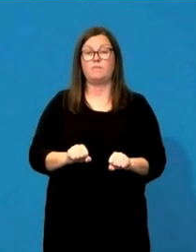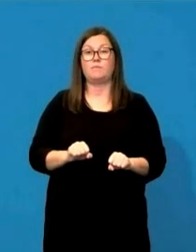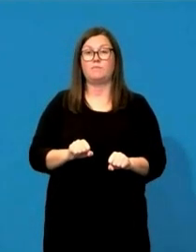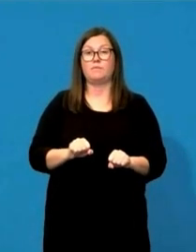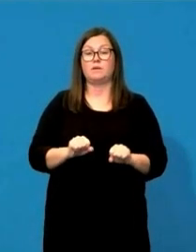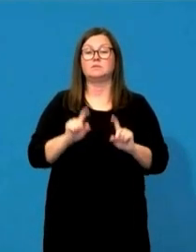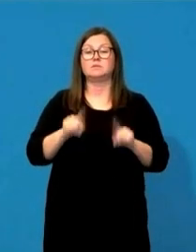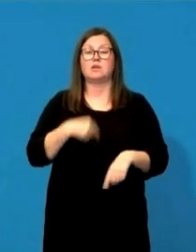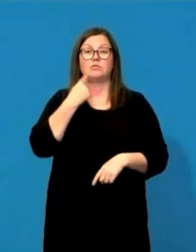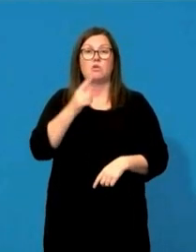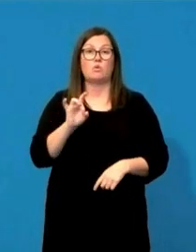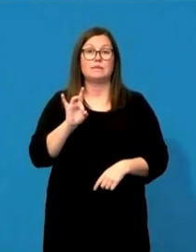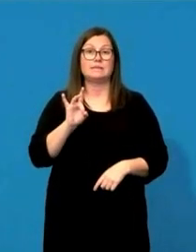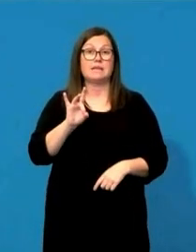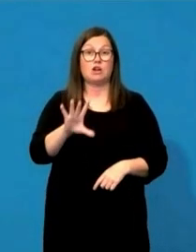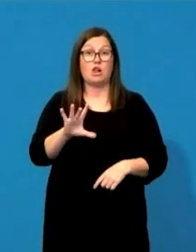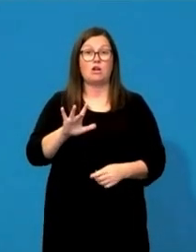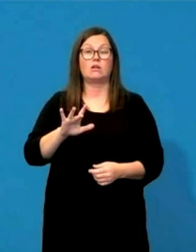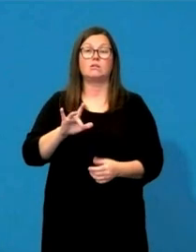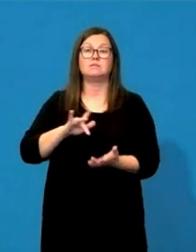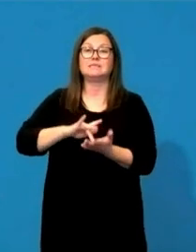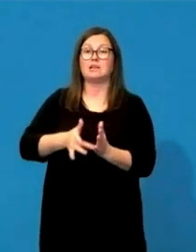The Royal Commission is adjourned.